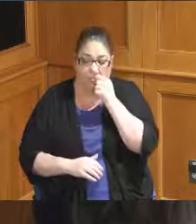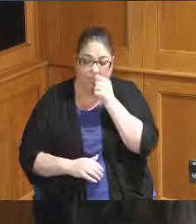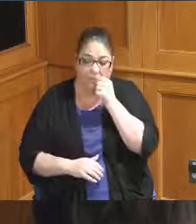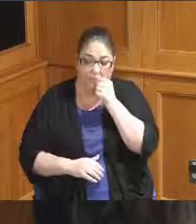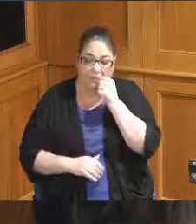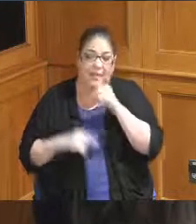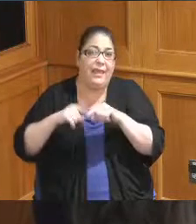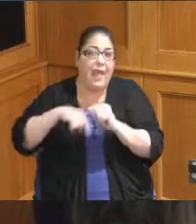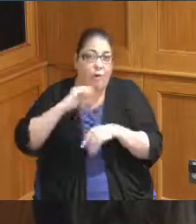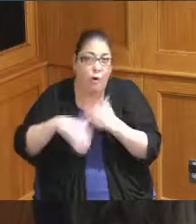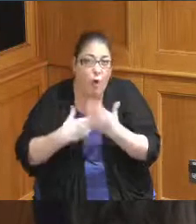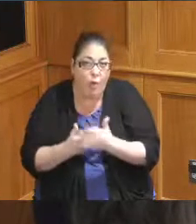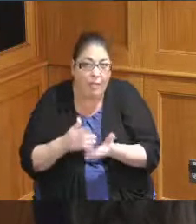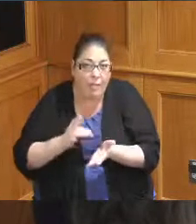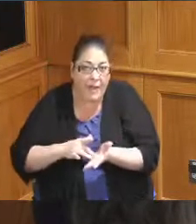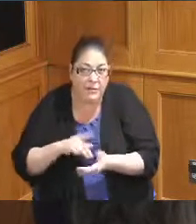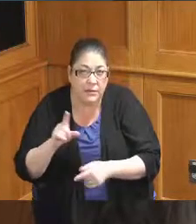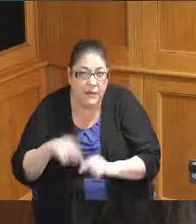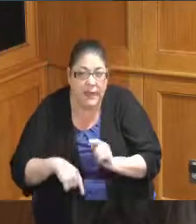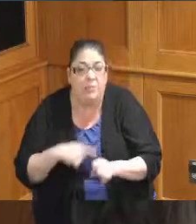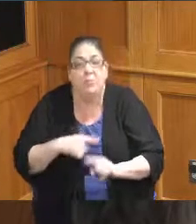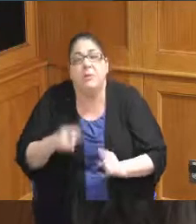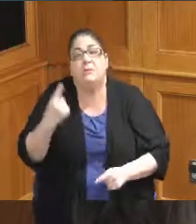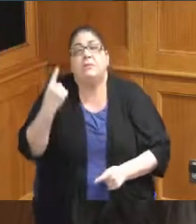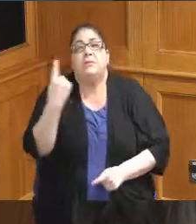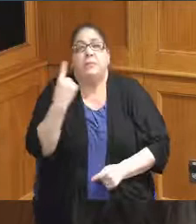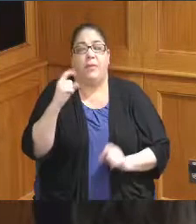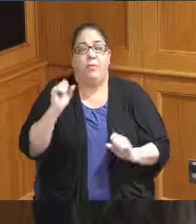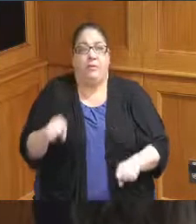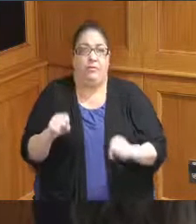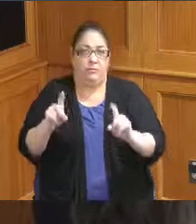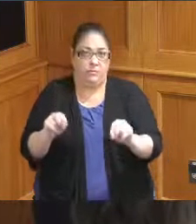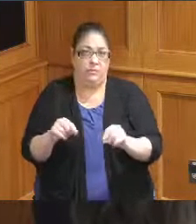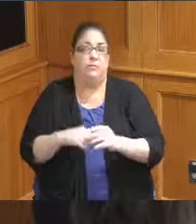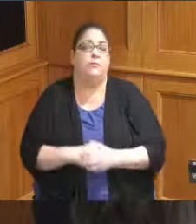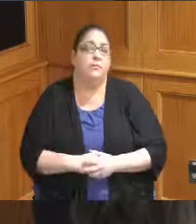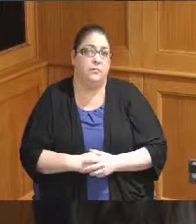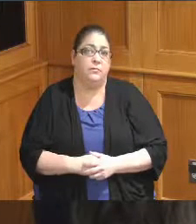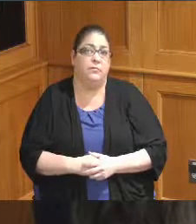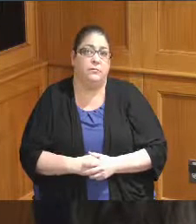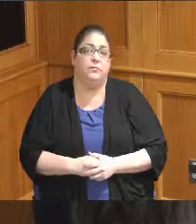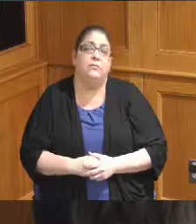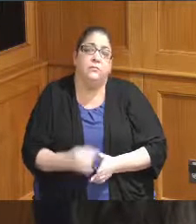and stuff but there's something we can do and I like to see that and I've said it I don't have not